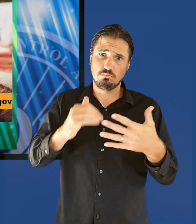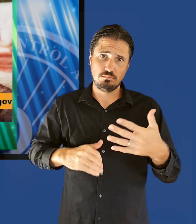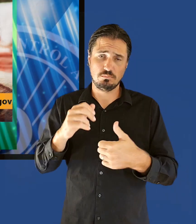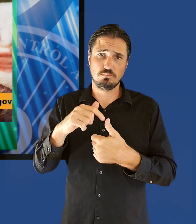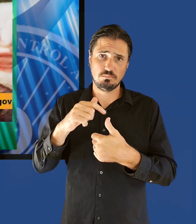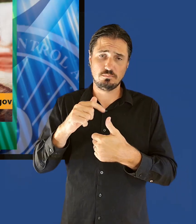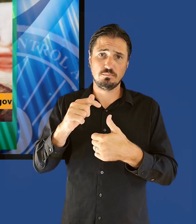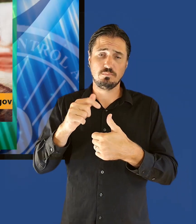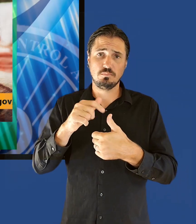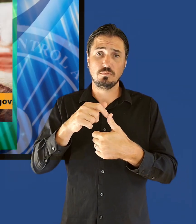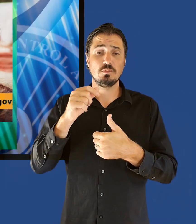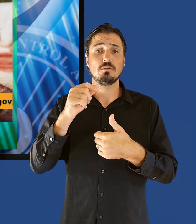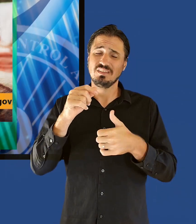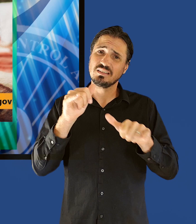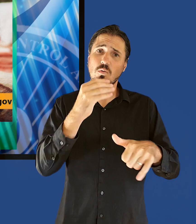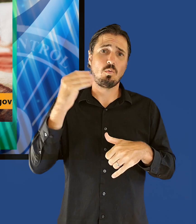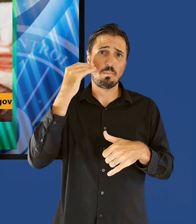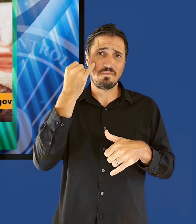Stay home as much as possible.